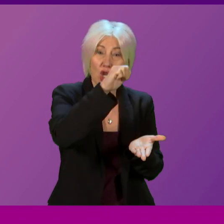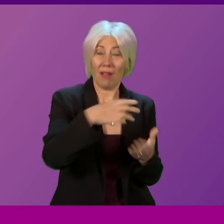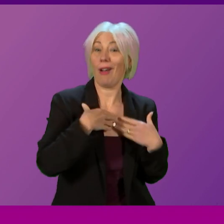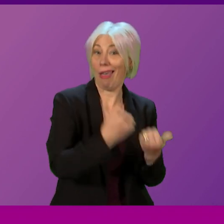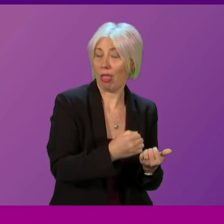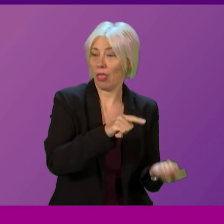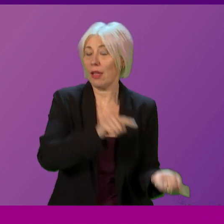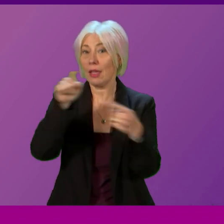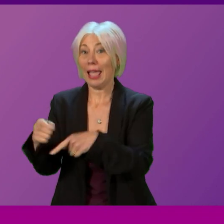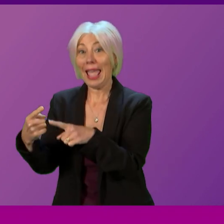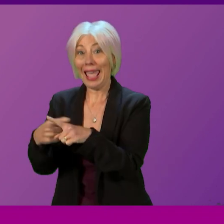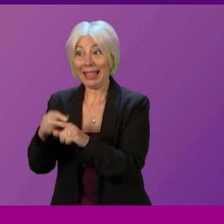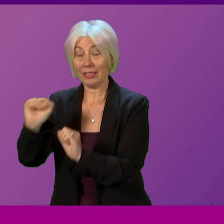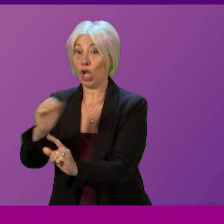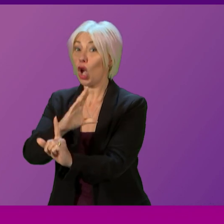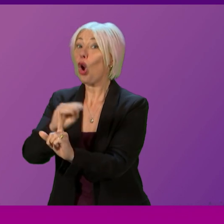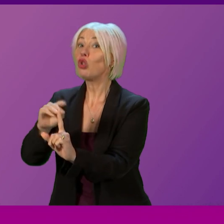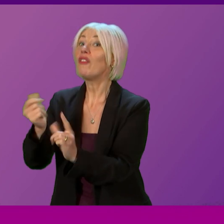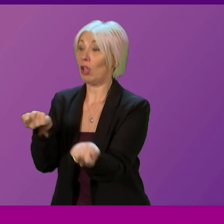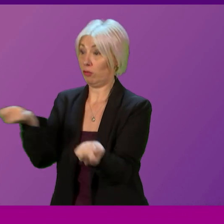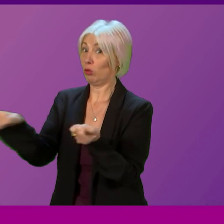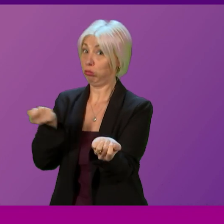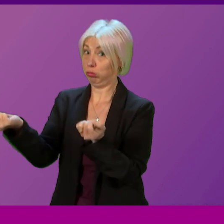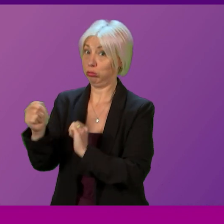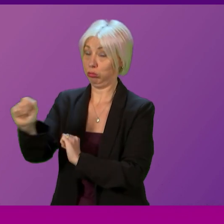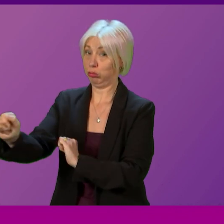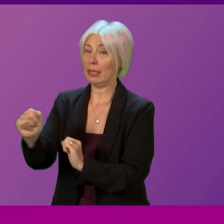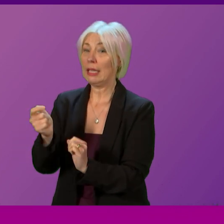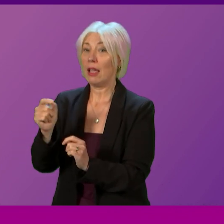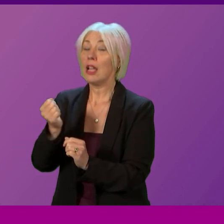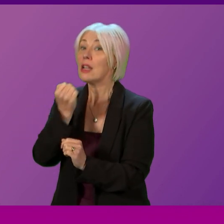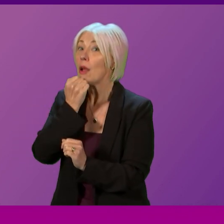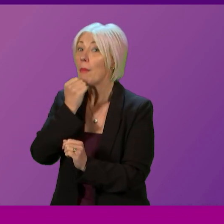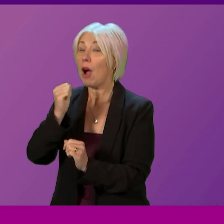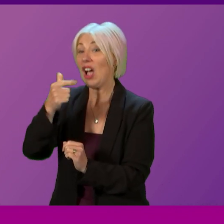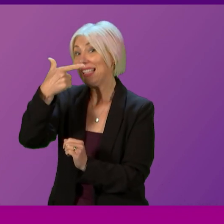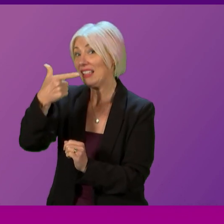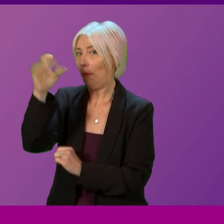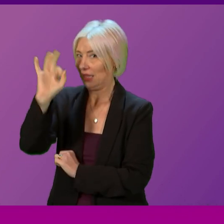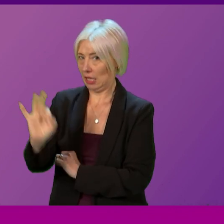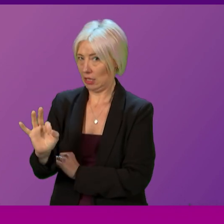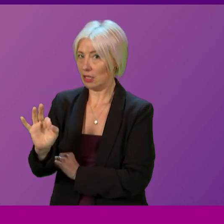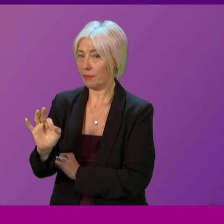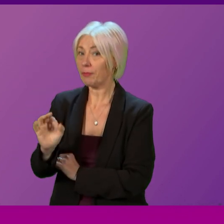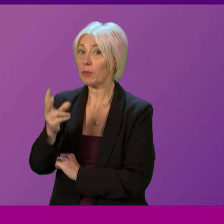In England, where the Conservatives are in power, that figure is almost 7 per cent, or